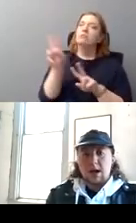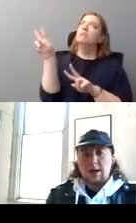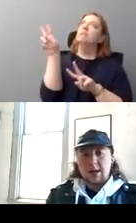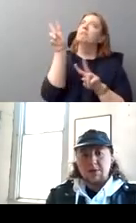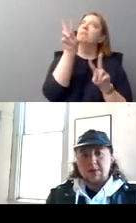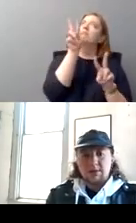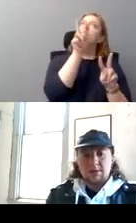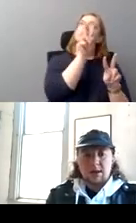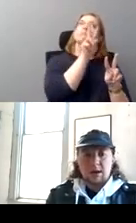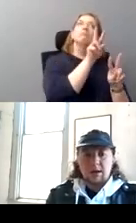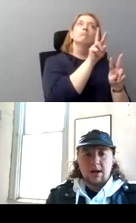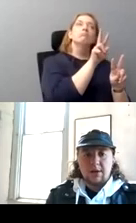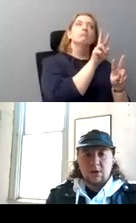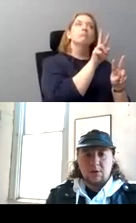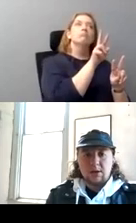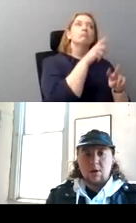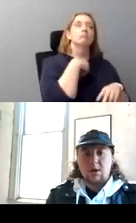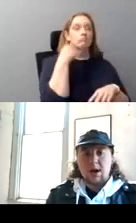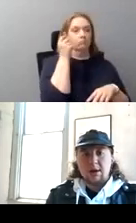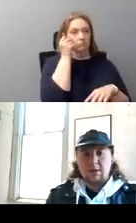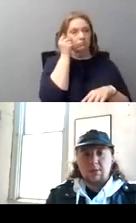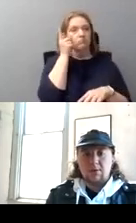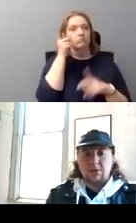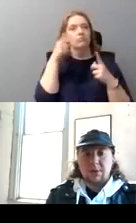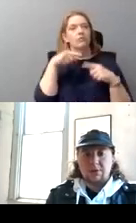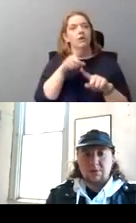I came to this understanding and line of inquiry while lying on the floor of his bedroom,